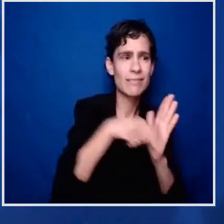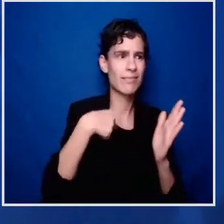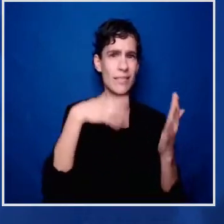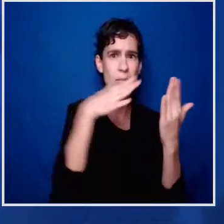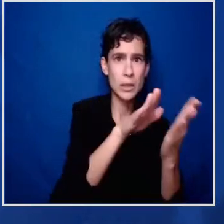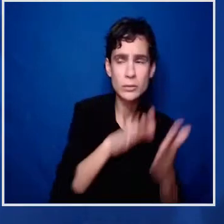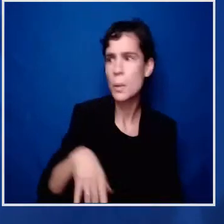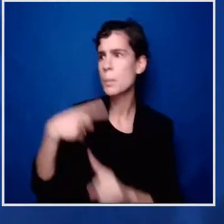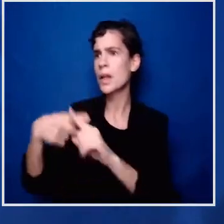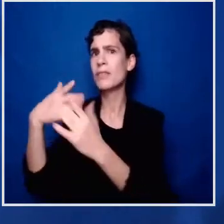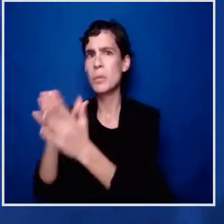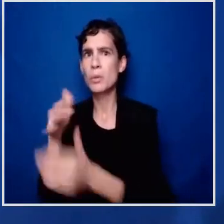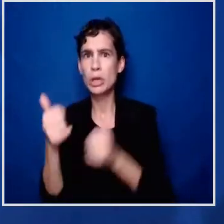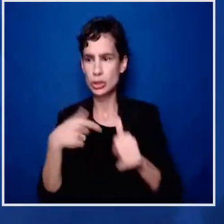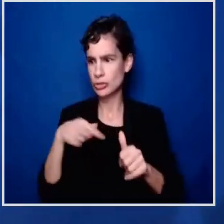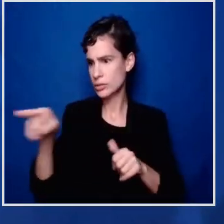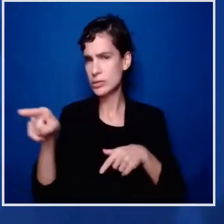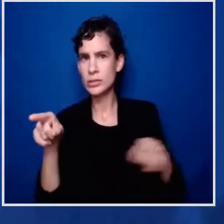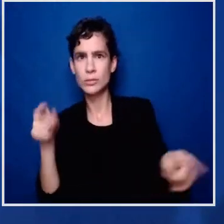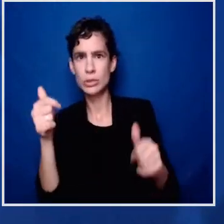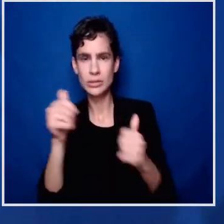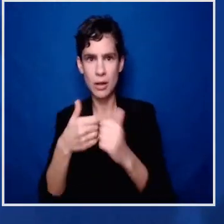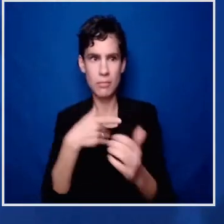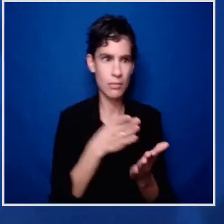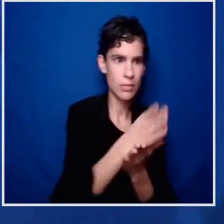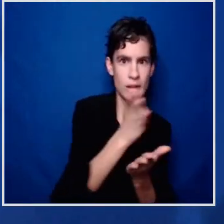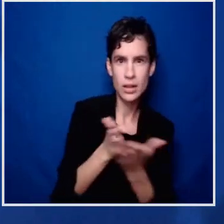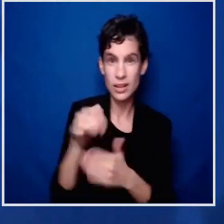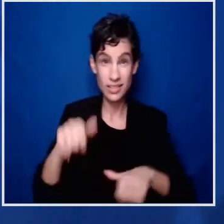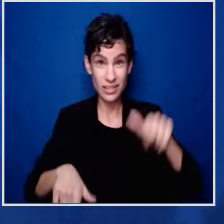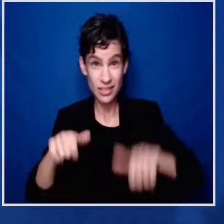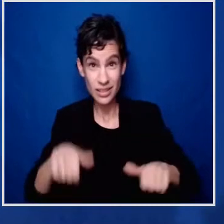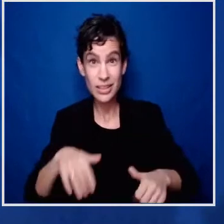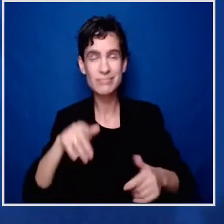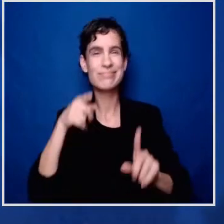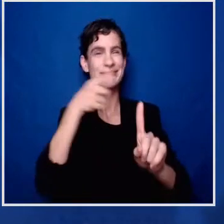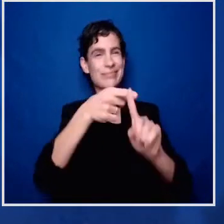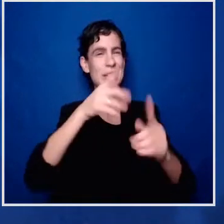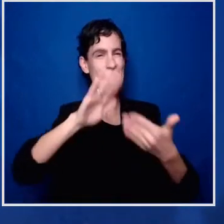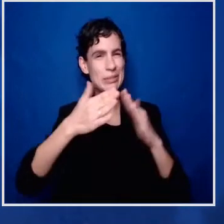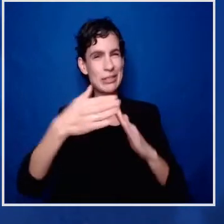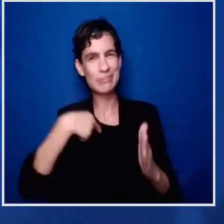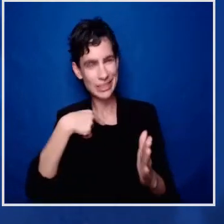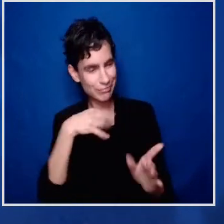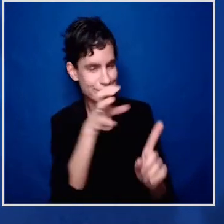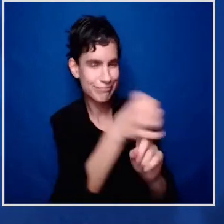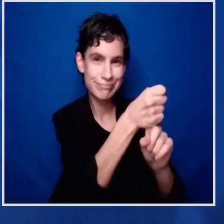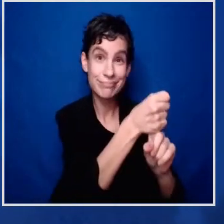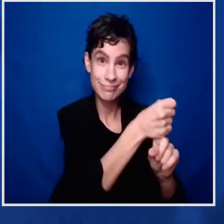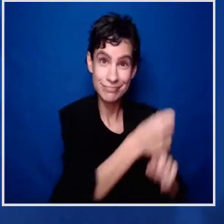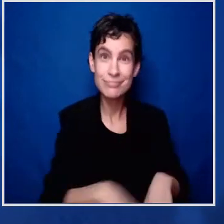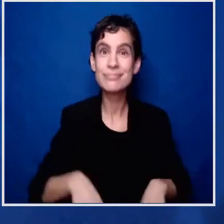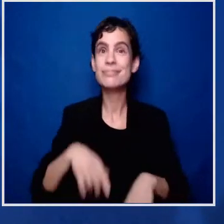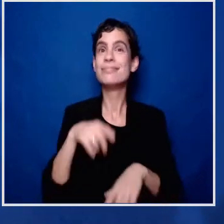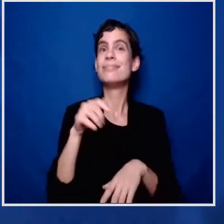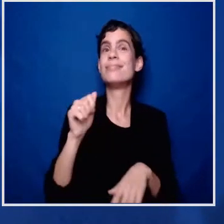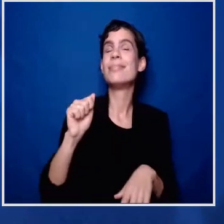THE CHALLENGES AMERICA FACES TODAY ARE REAL. AND, MADE MORE DAUNTING BY A